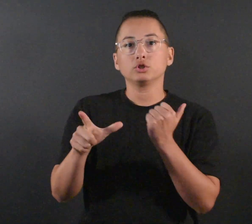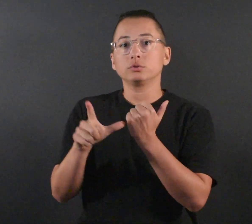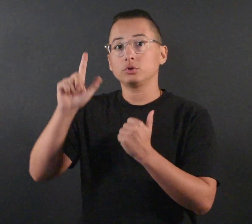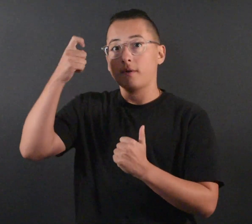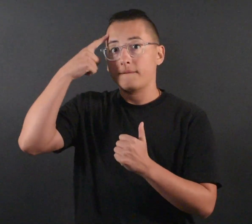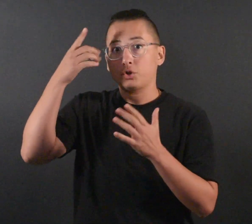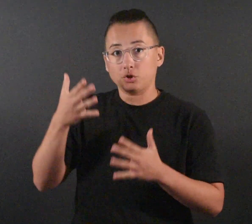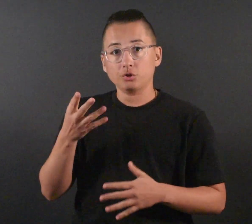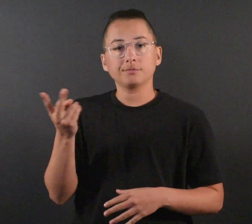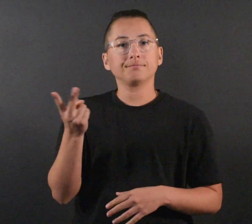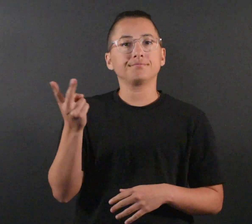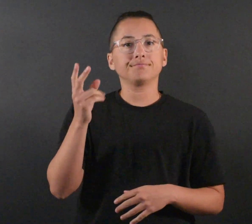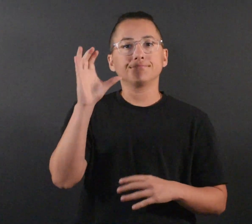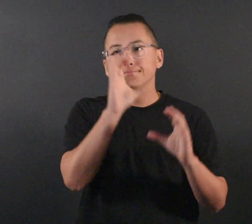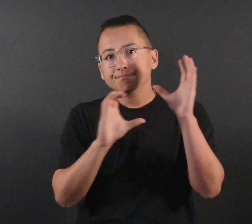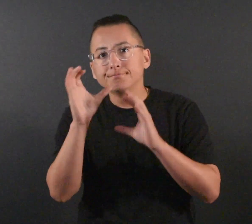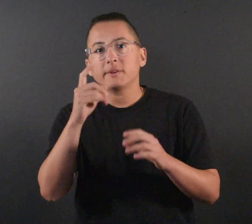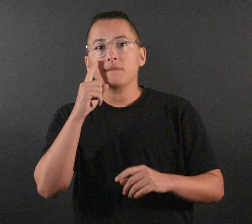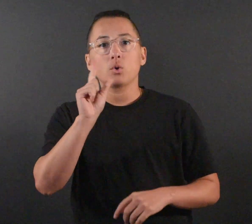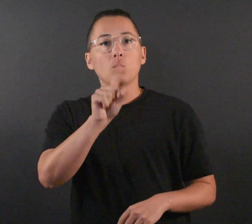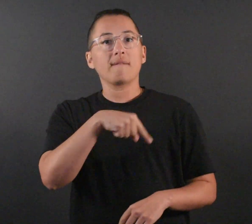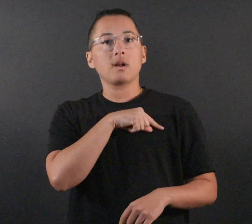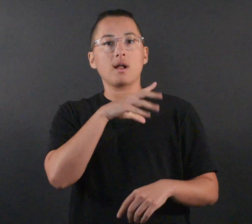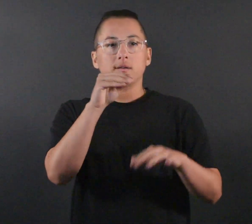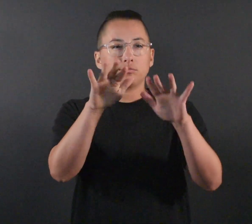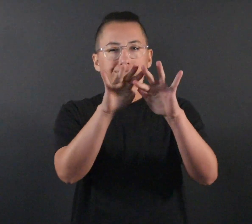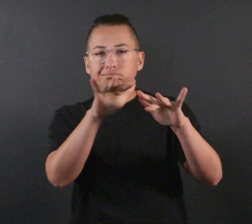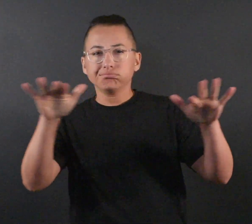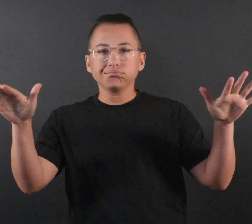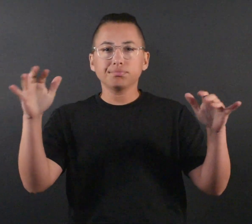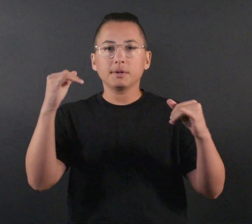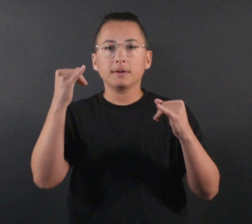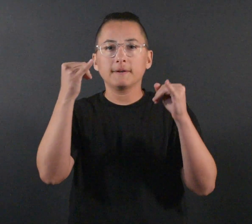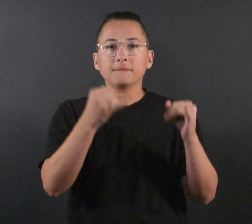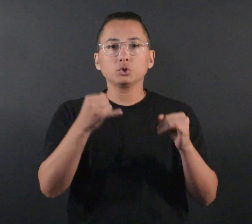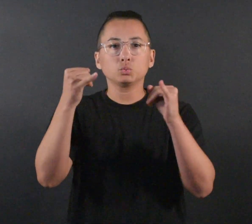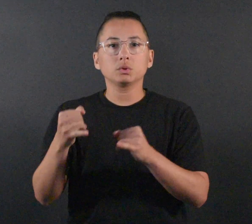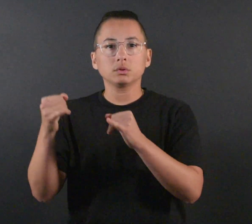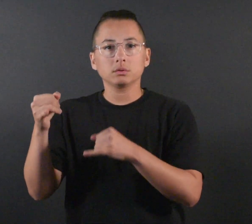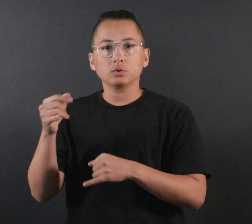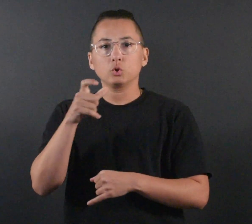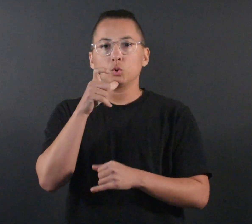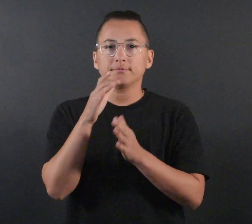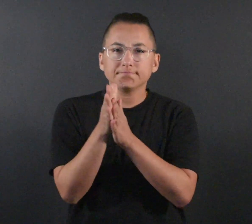Apply for an Appointment to a State Board or Commission The Governor and Lieutenant Governor are seeking